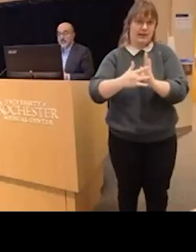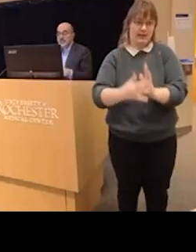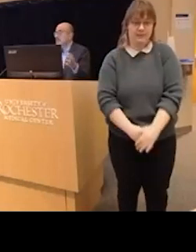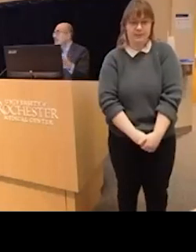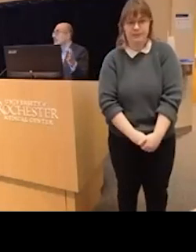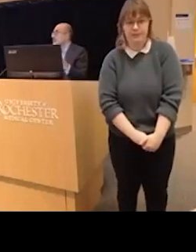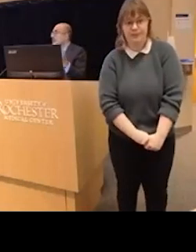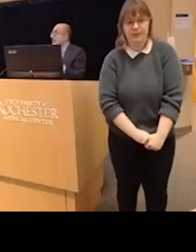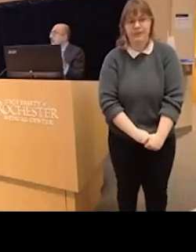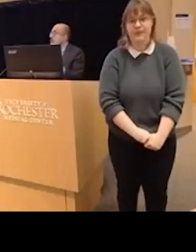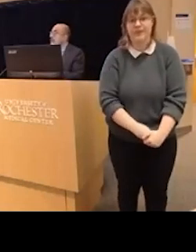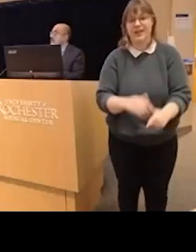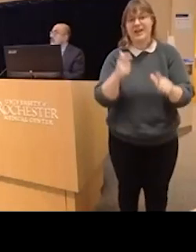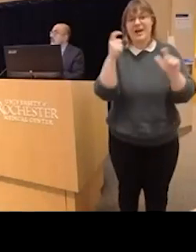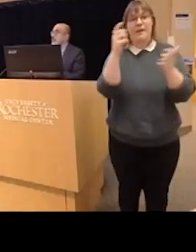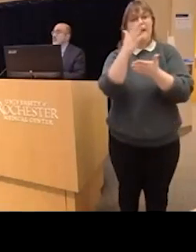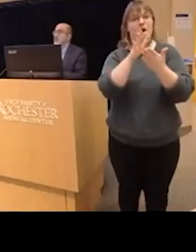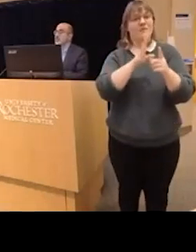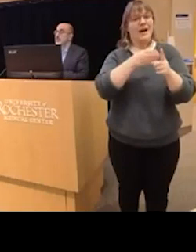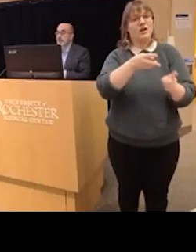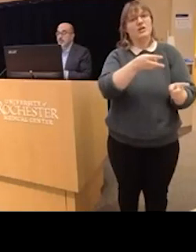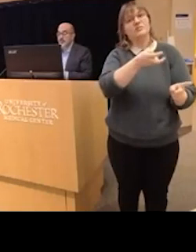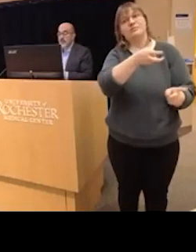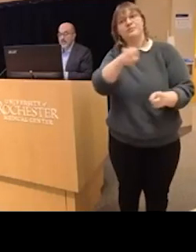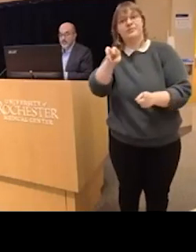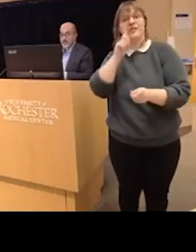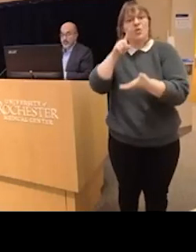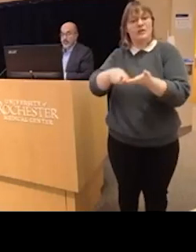is actually where a big part of my career shifted to in terms of research is the medical informatics